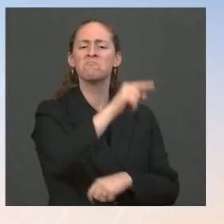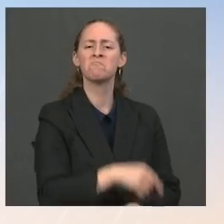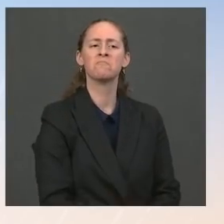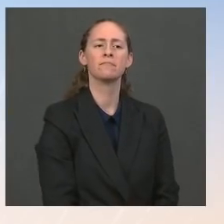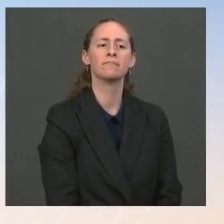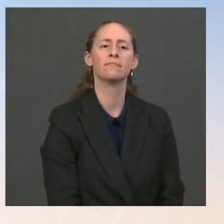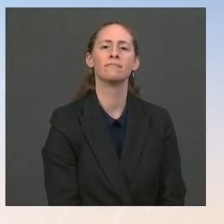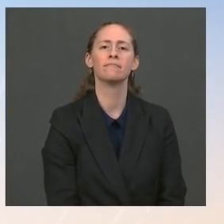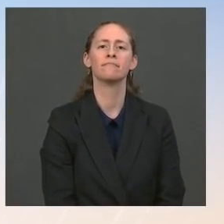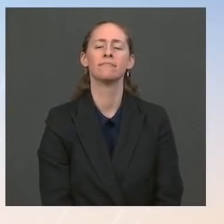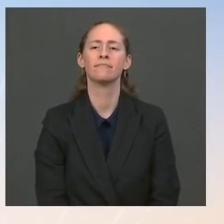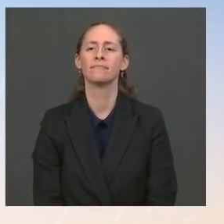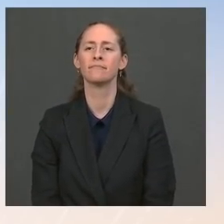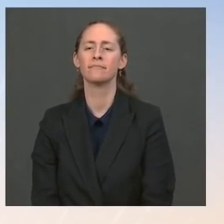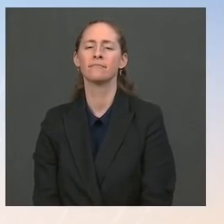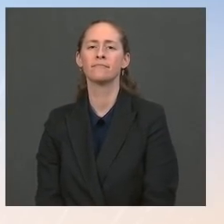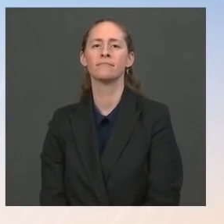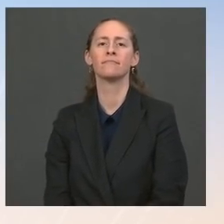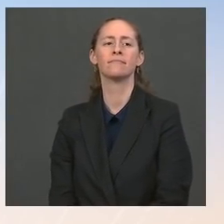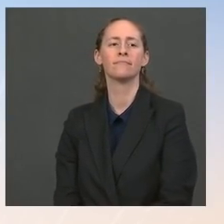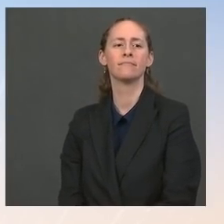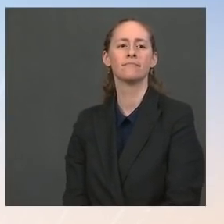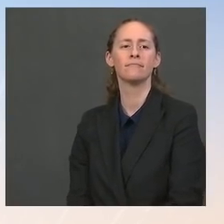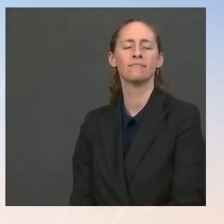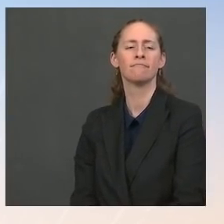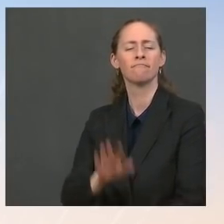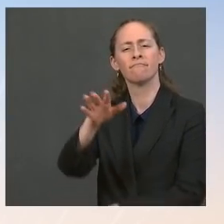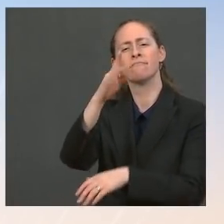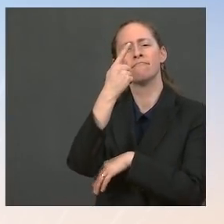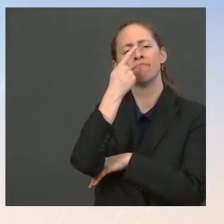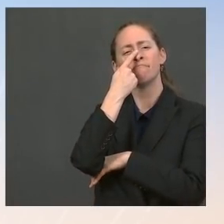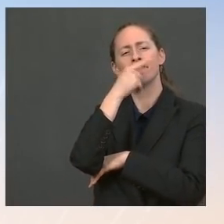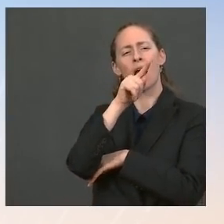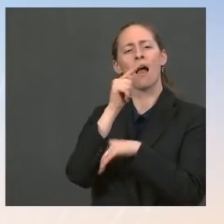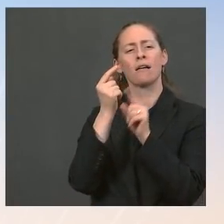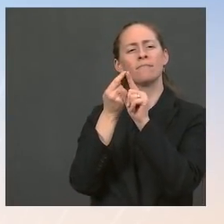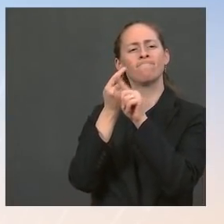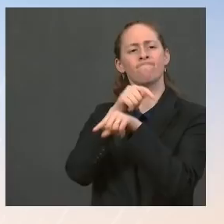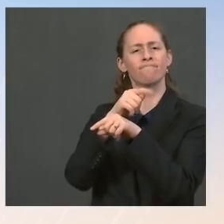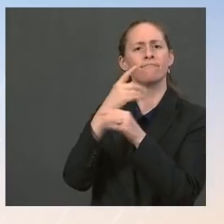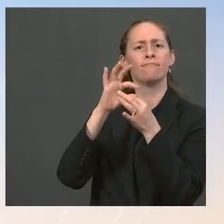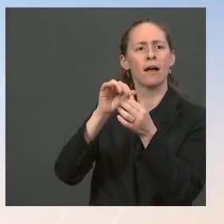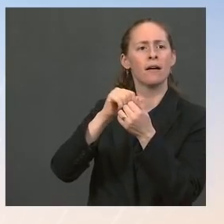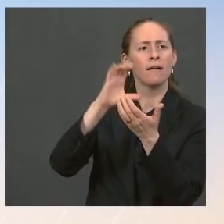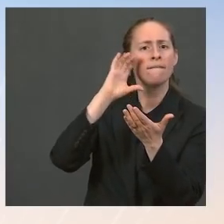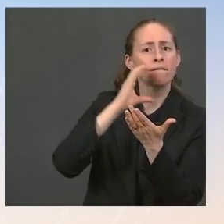Just to go back, please, to the images of these mounted Border Patrol officers: